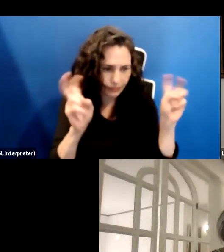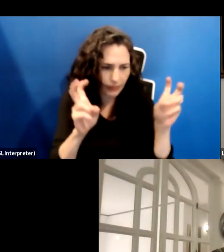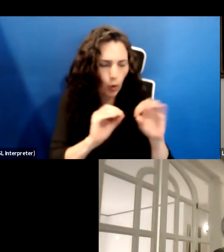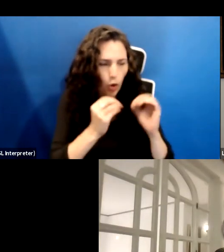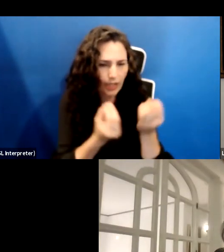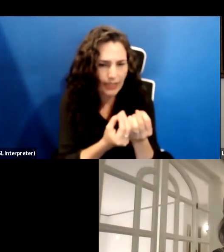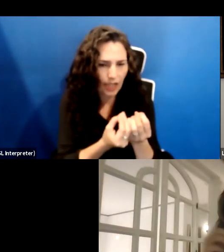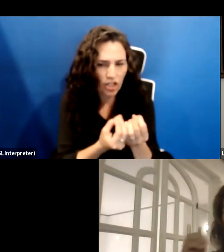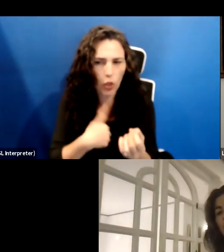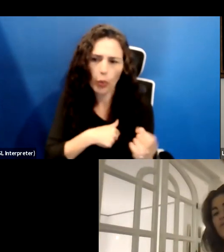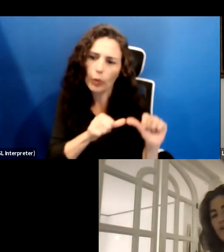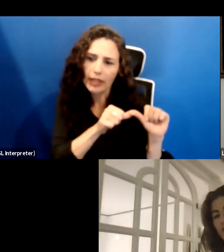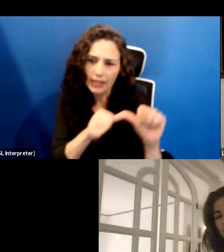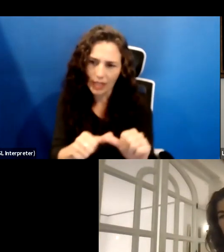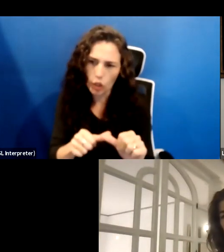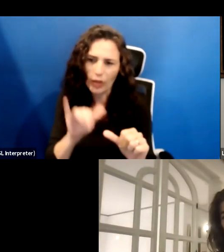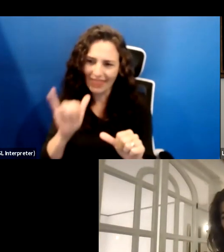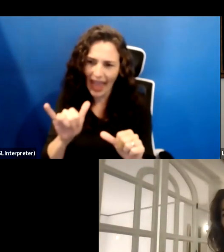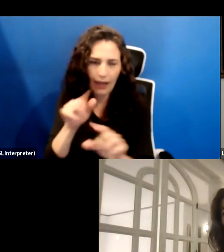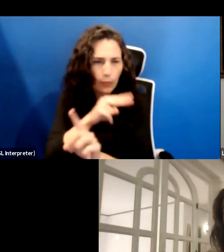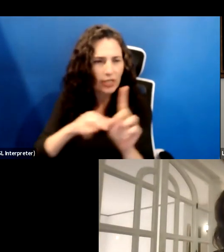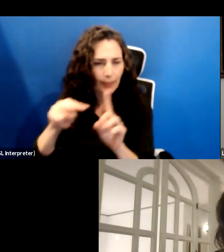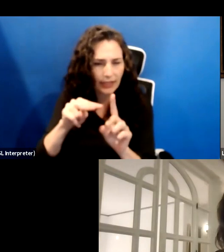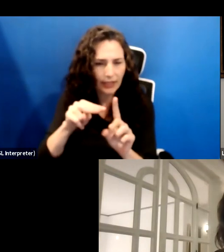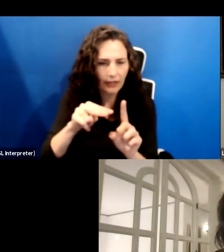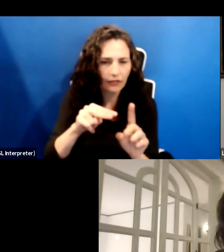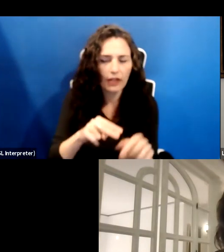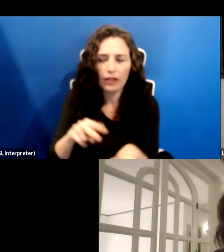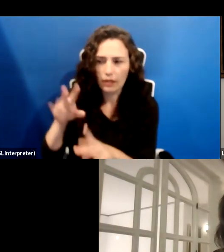We will continue with some of our characters from part one